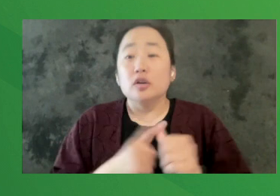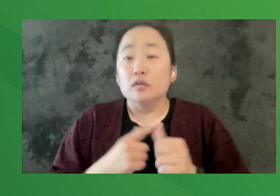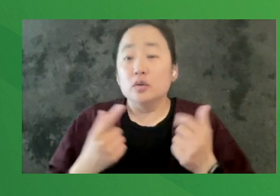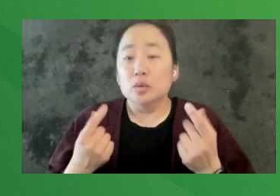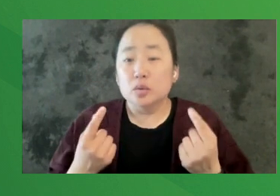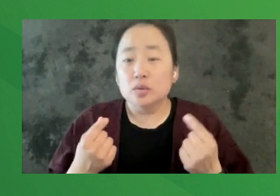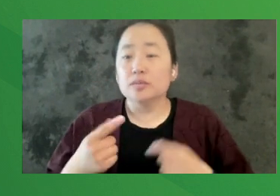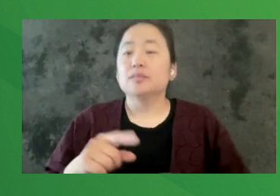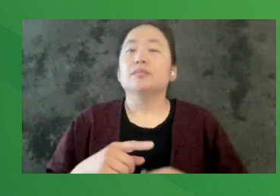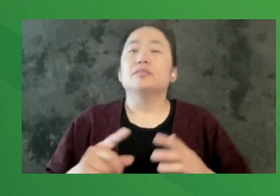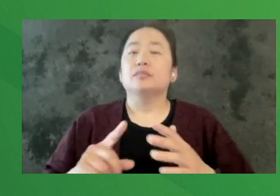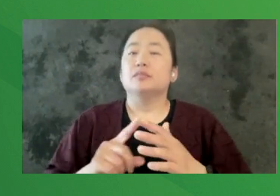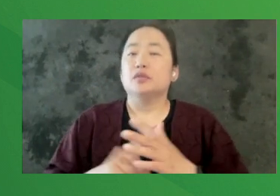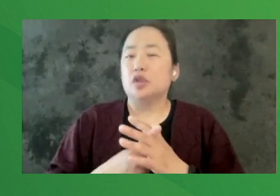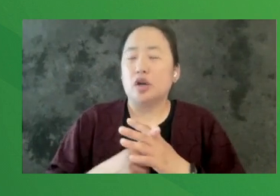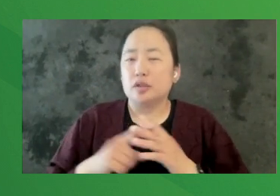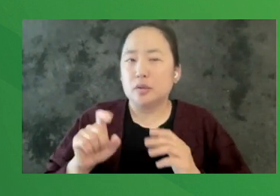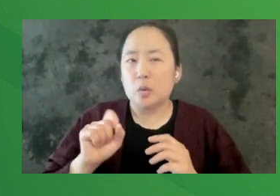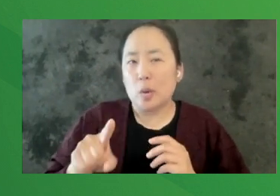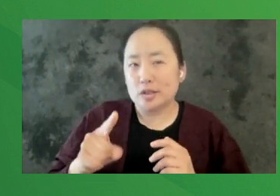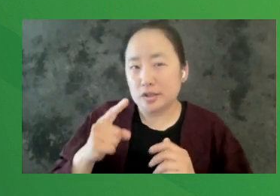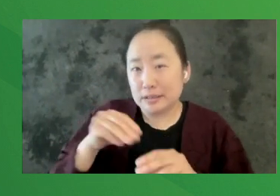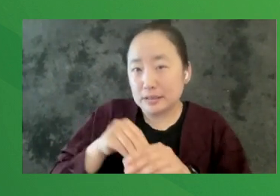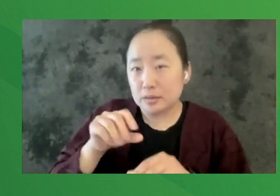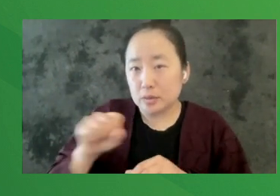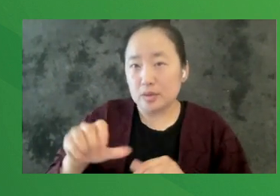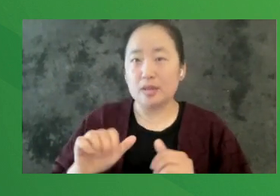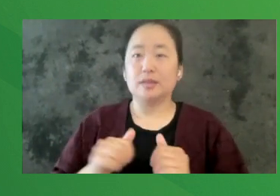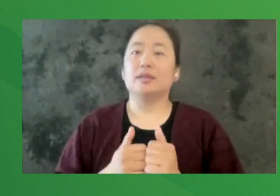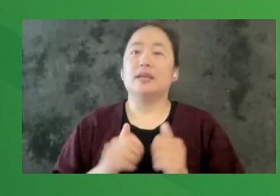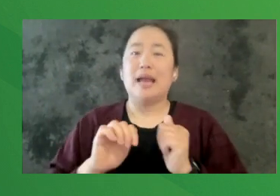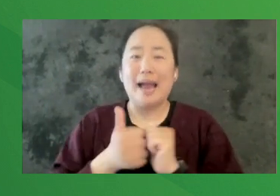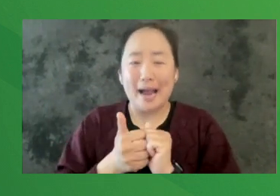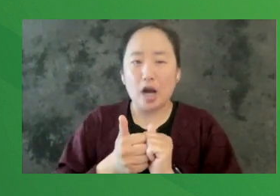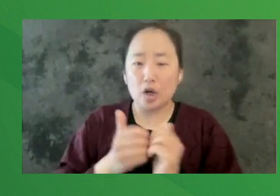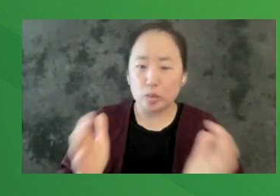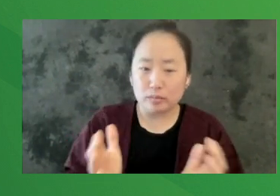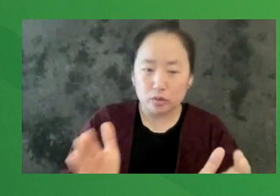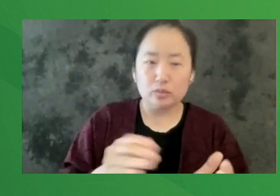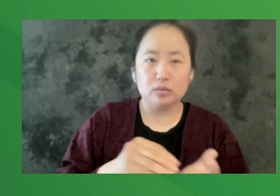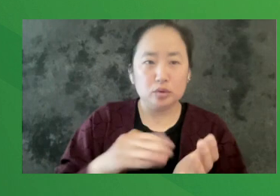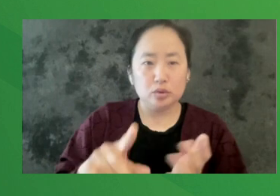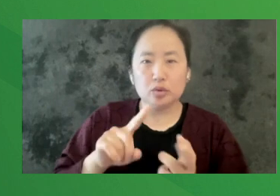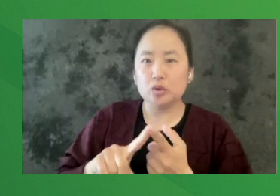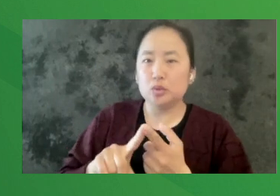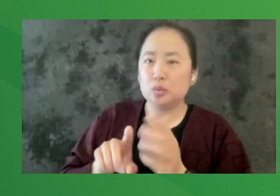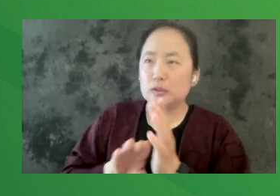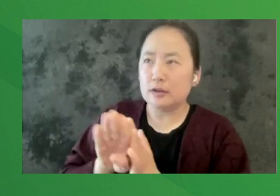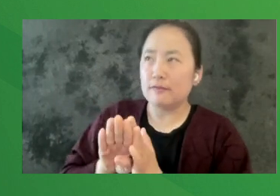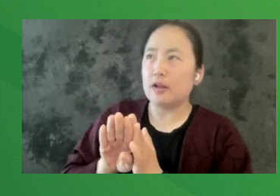how do we help our students to develop, ask and answer questions about the world around them? So,